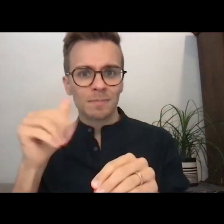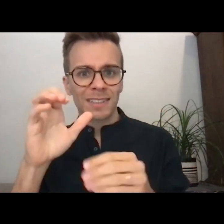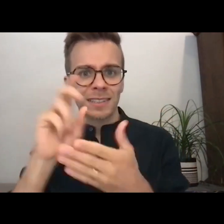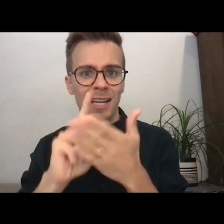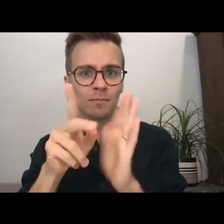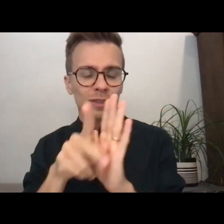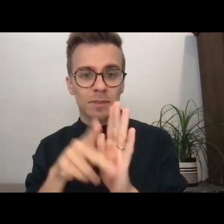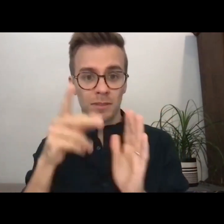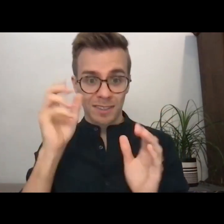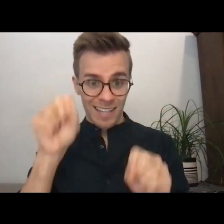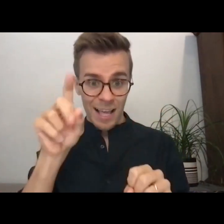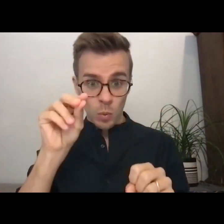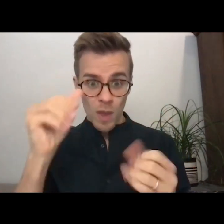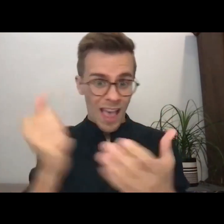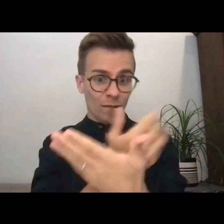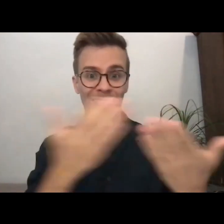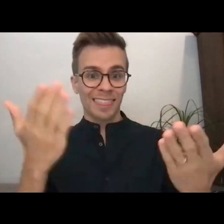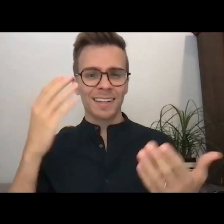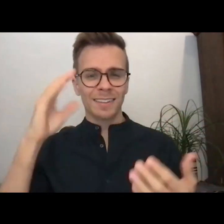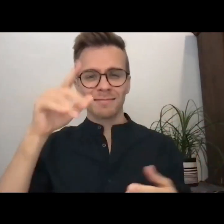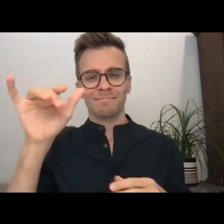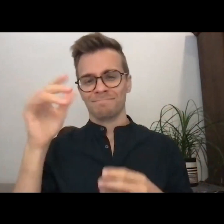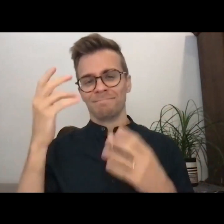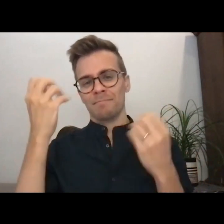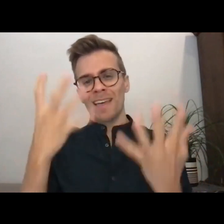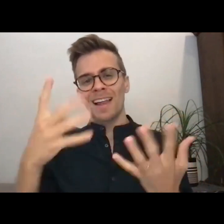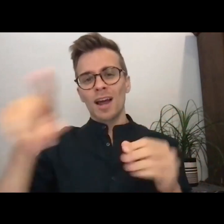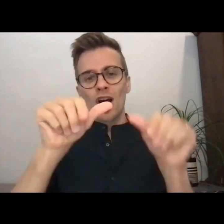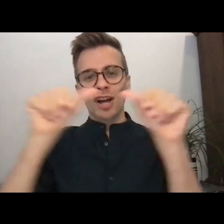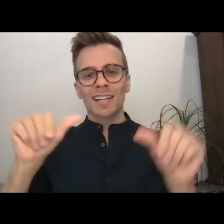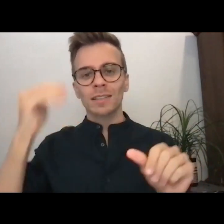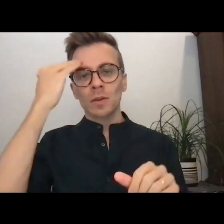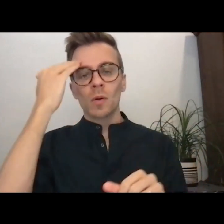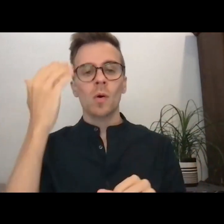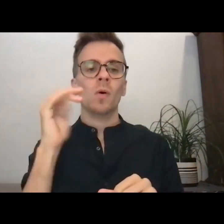apply them, and how to use these DeafSpace Design Principles.